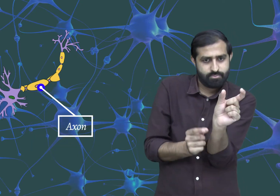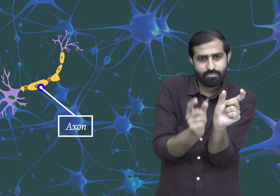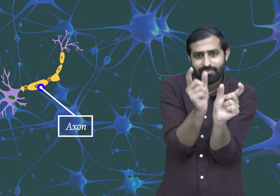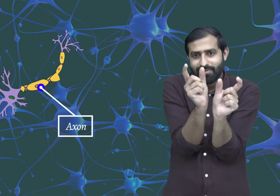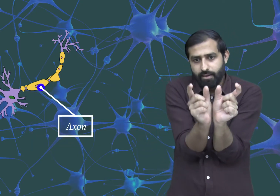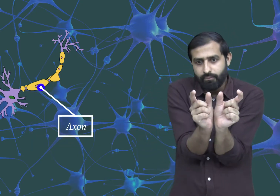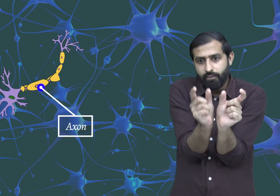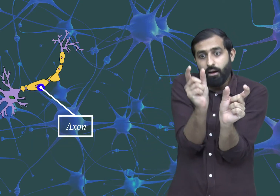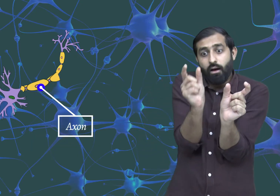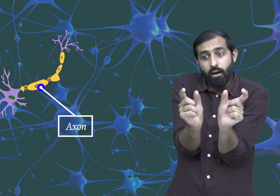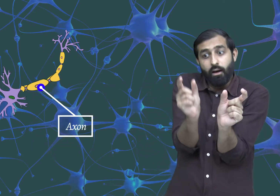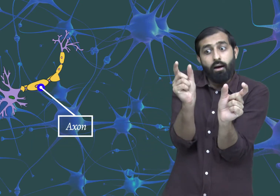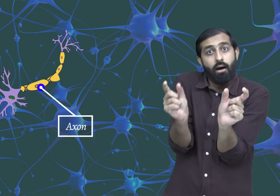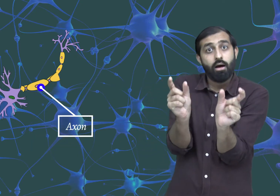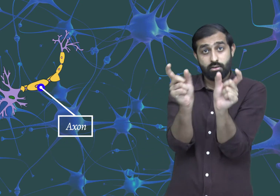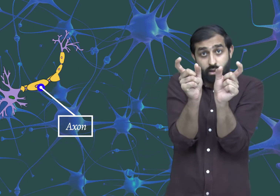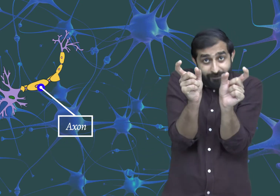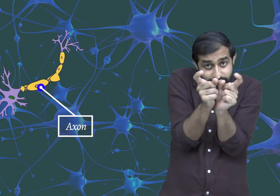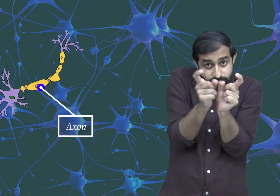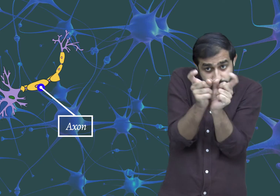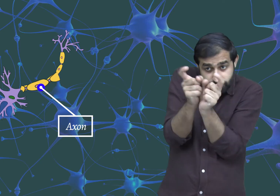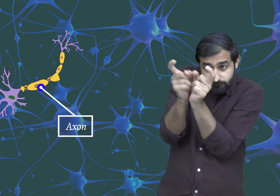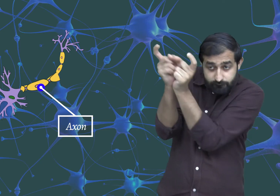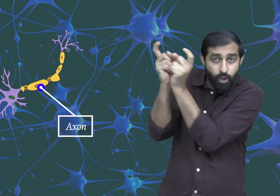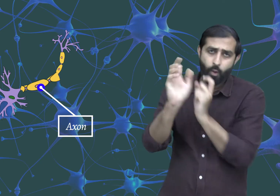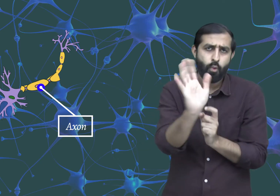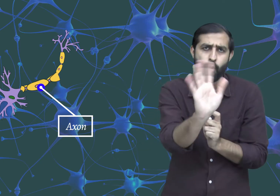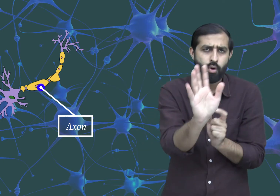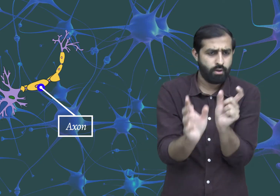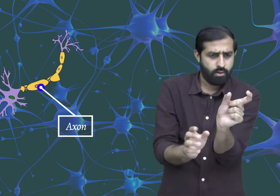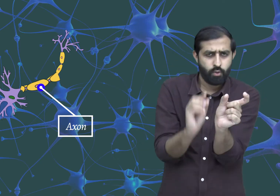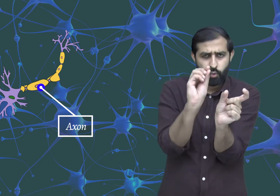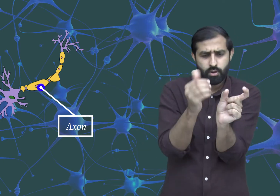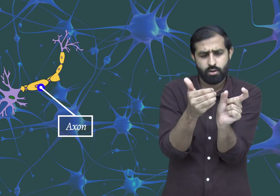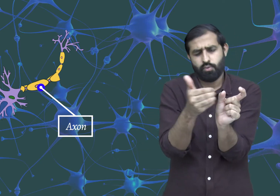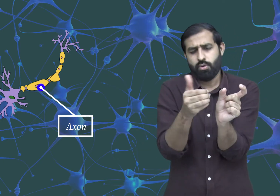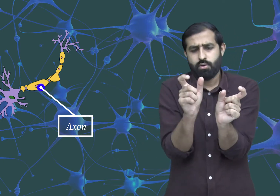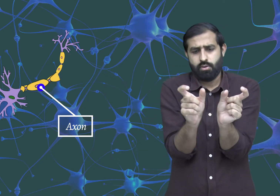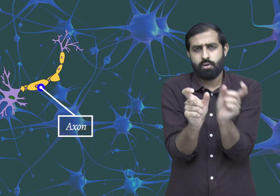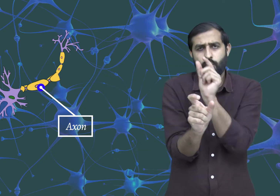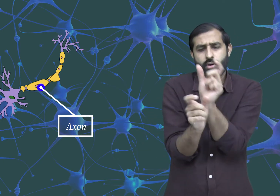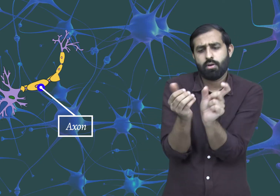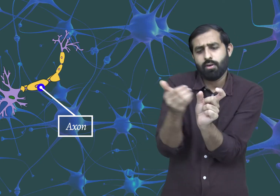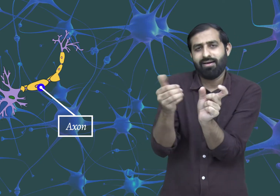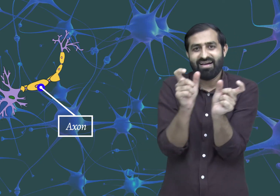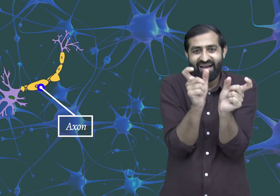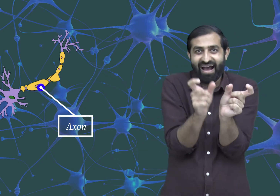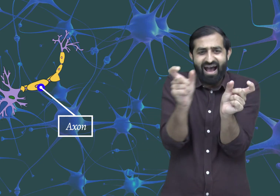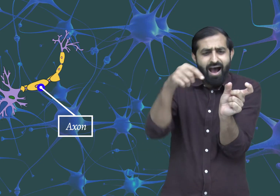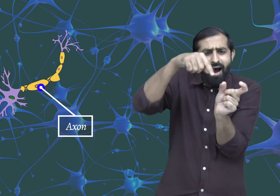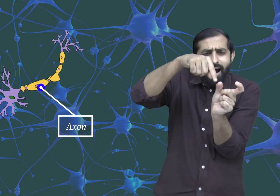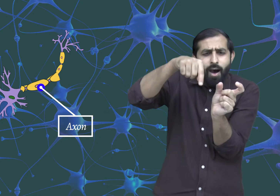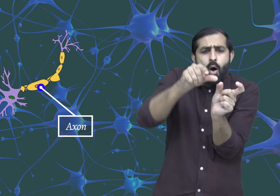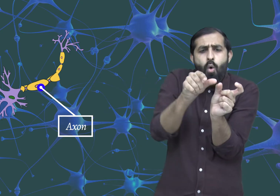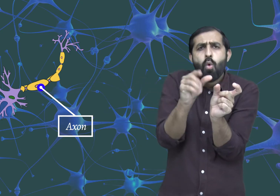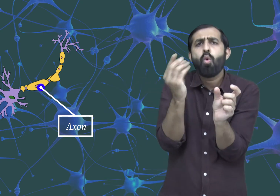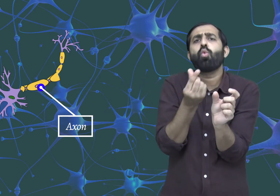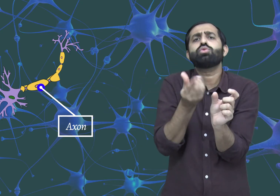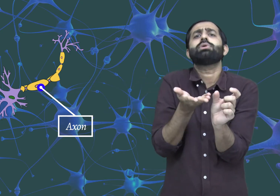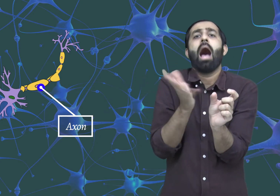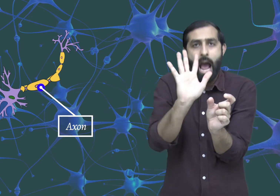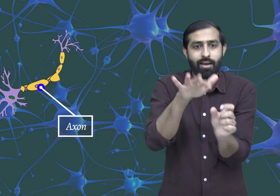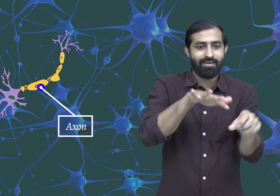Axon is a portion of a nerve cell. It is the long thread-like part of a nerve cell along which